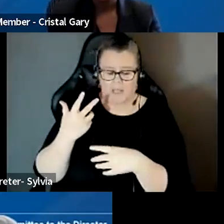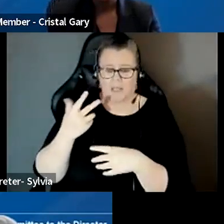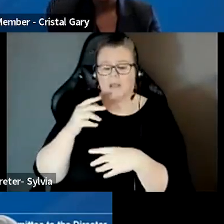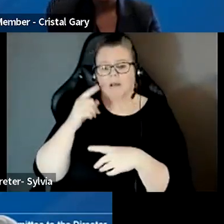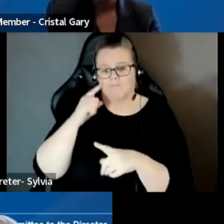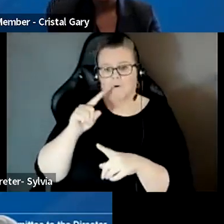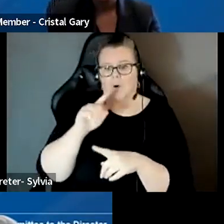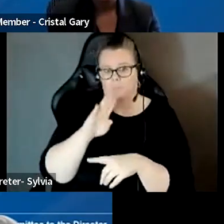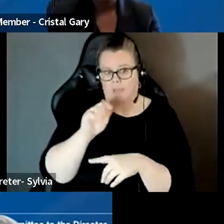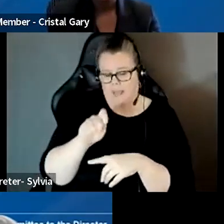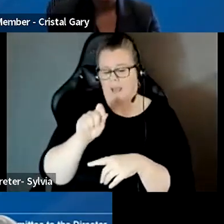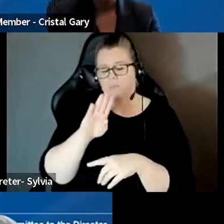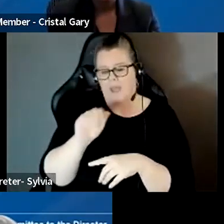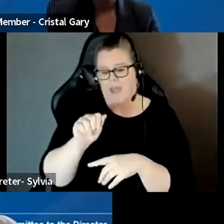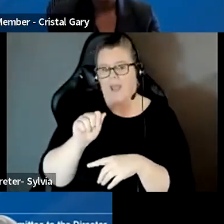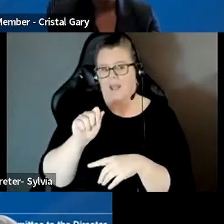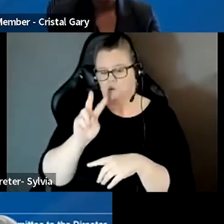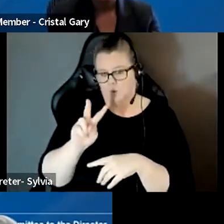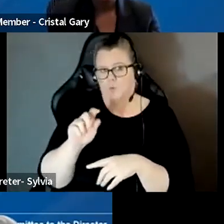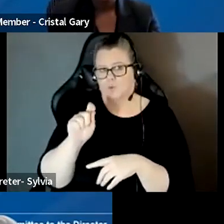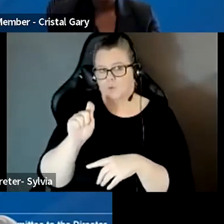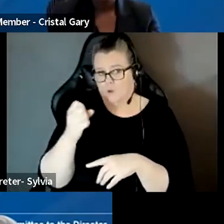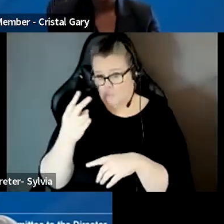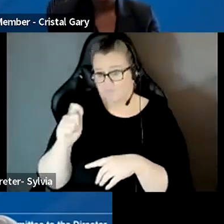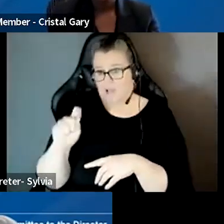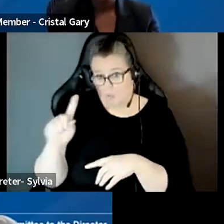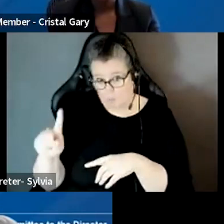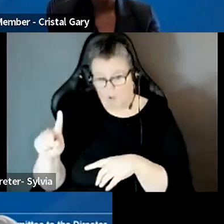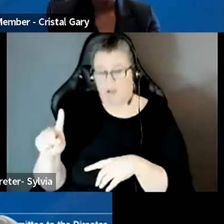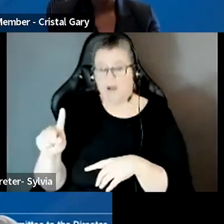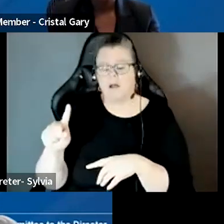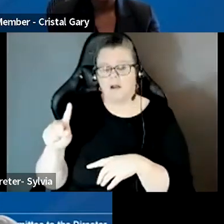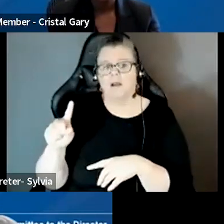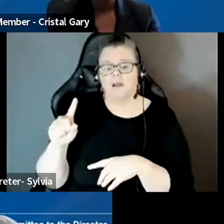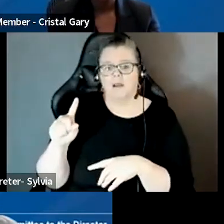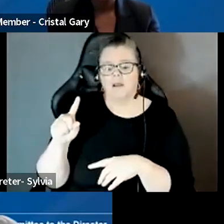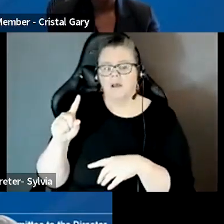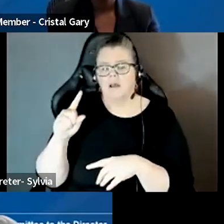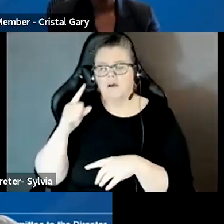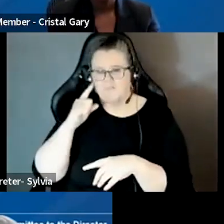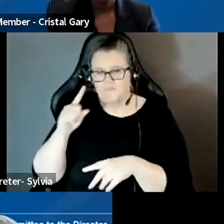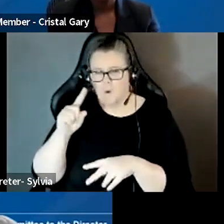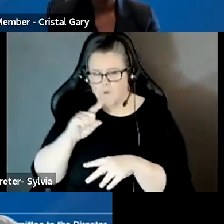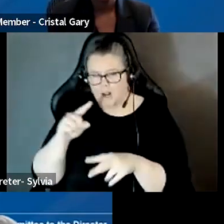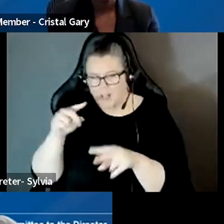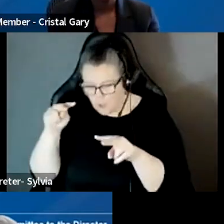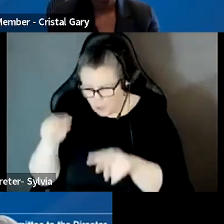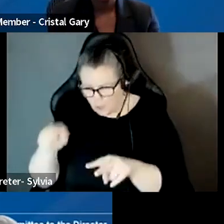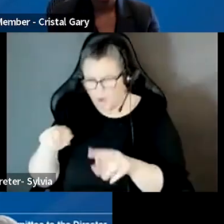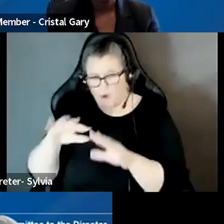where there's the ability to gather the data to control for confounders and to really look in a robust way at severity.